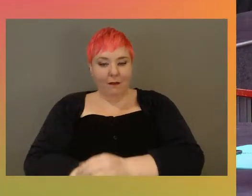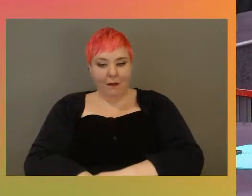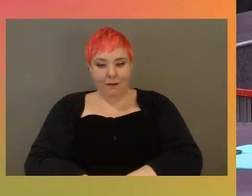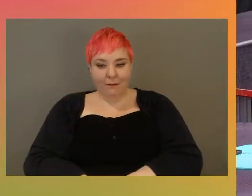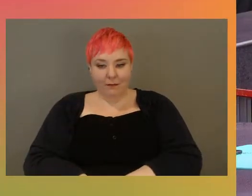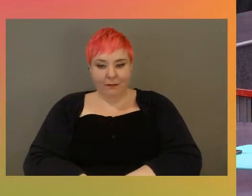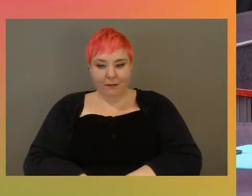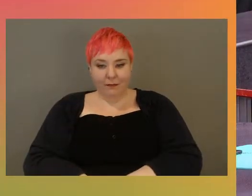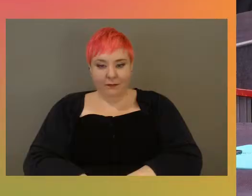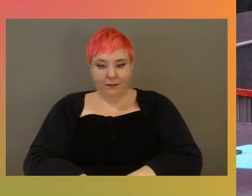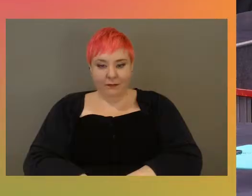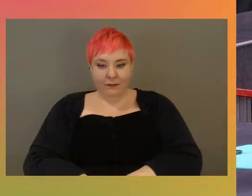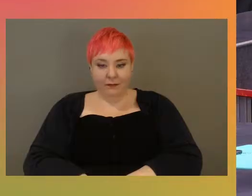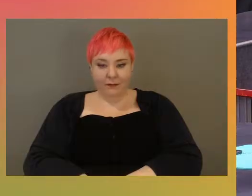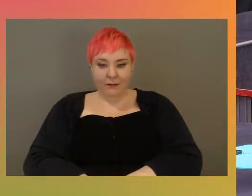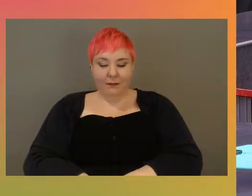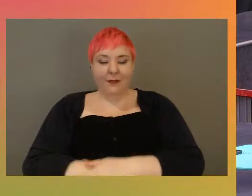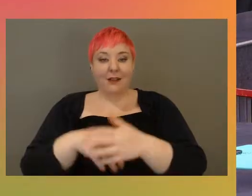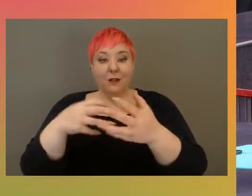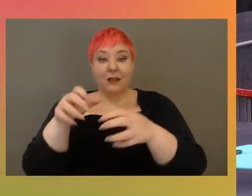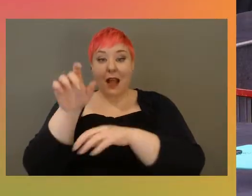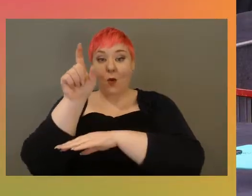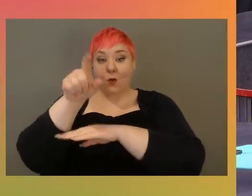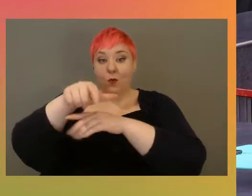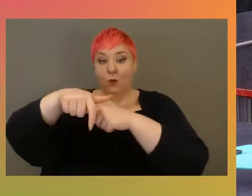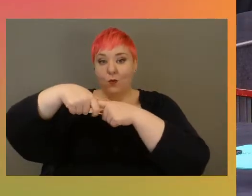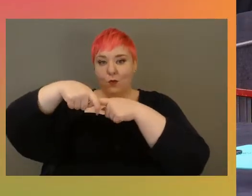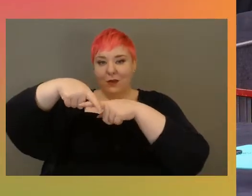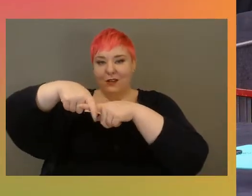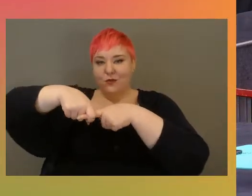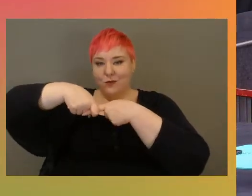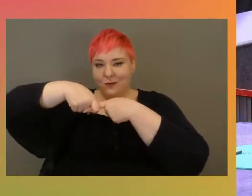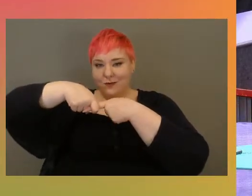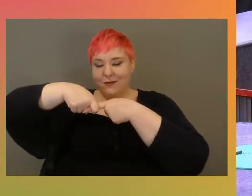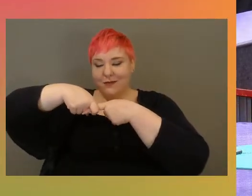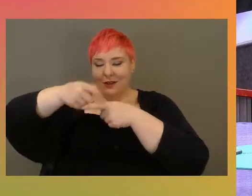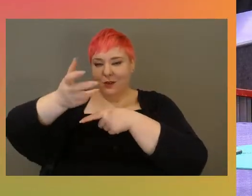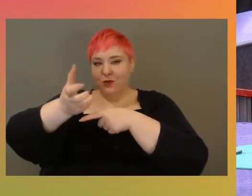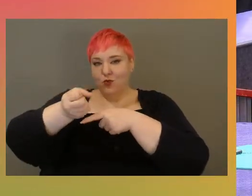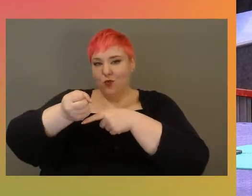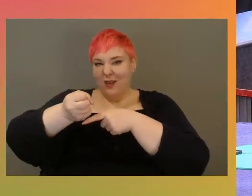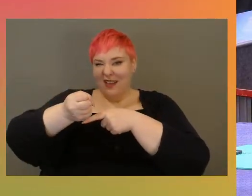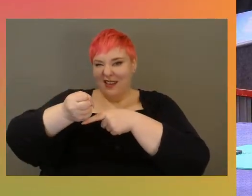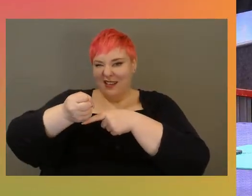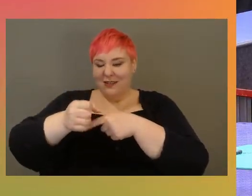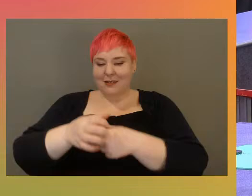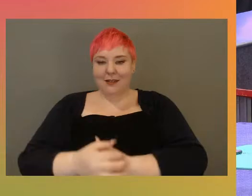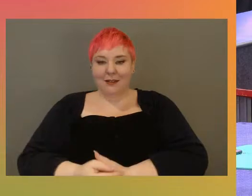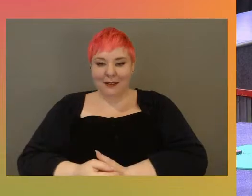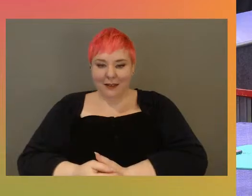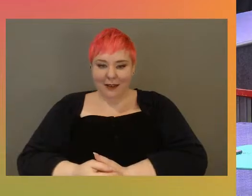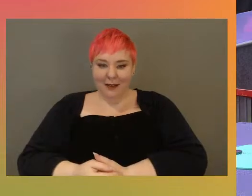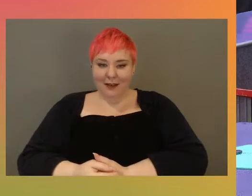STRAIGHTEN THE LEG, ANY AMOUNT.